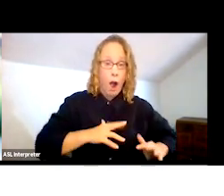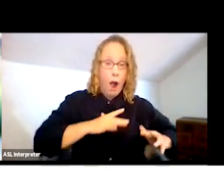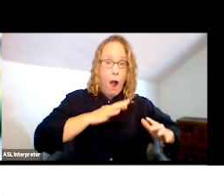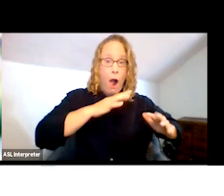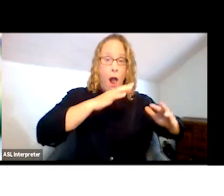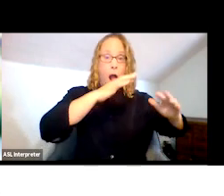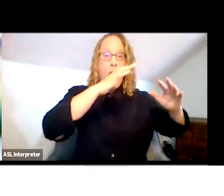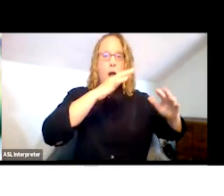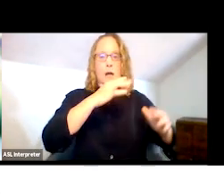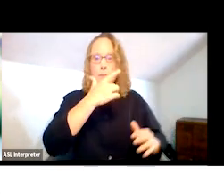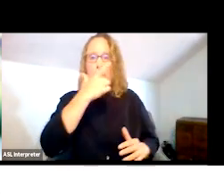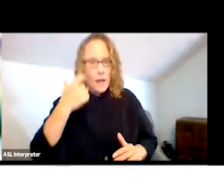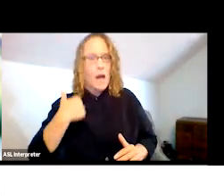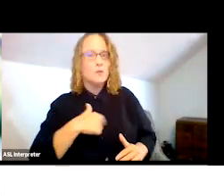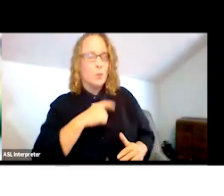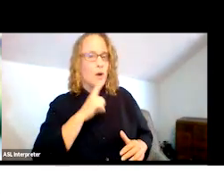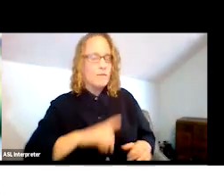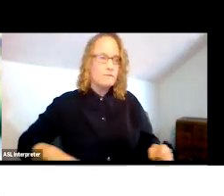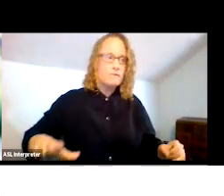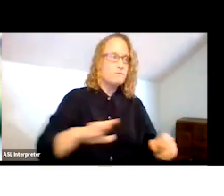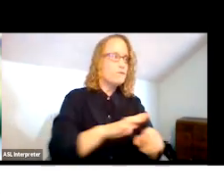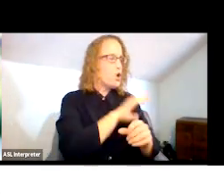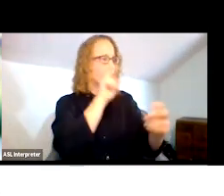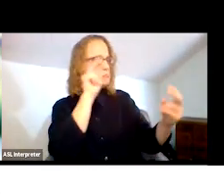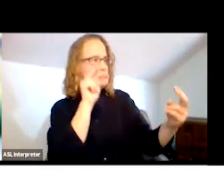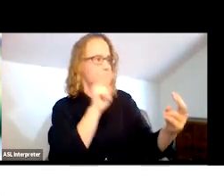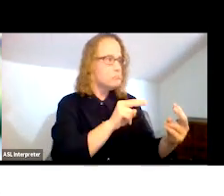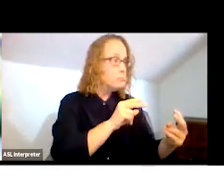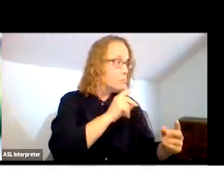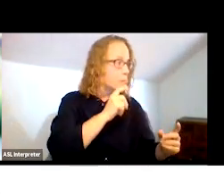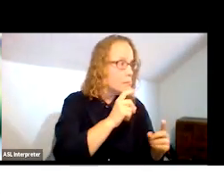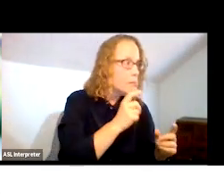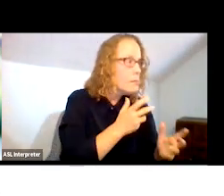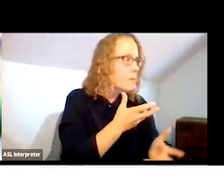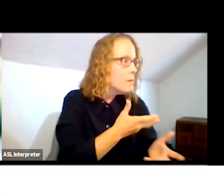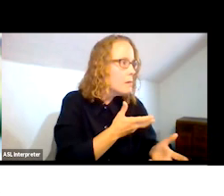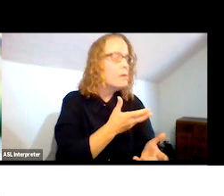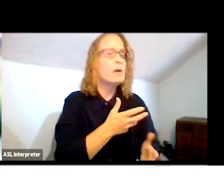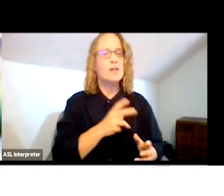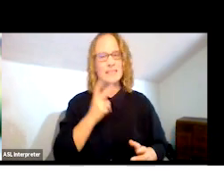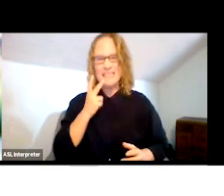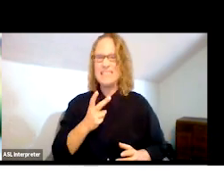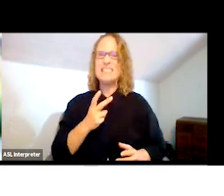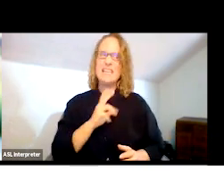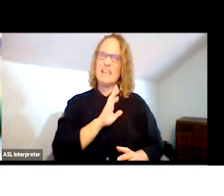And we want to avoid avoiding. We want to make sure that